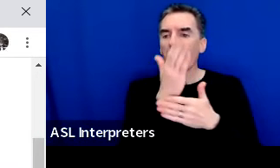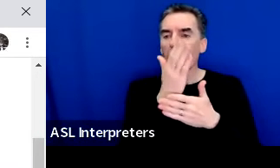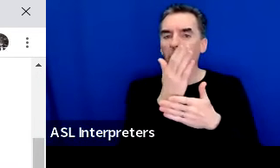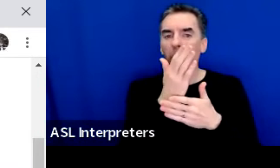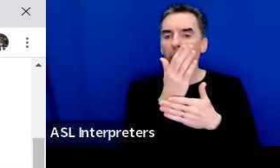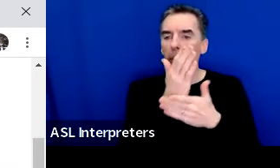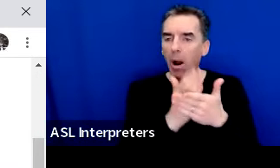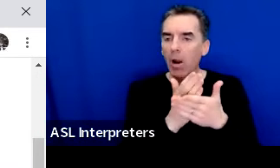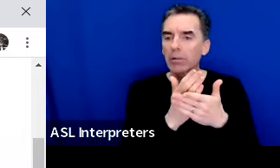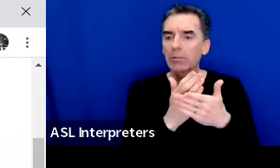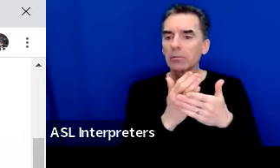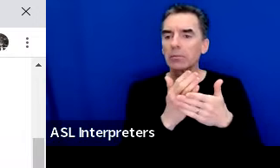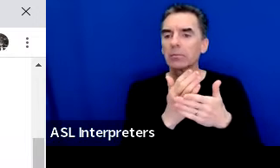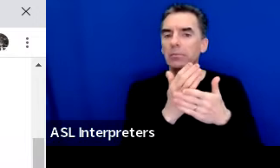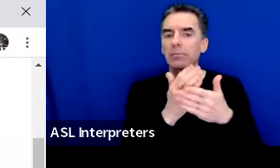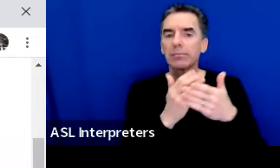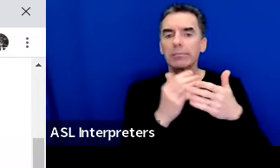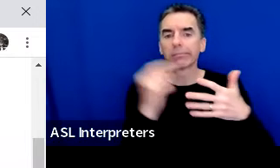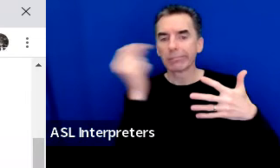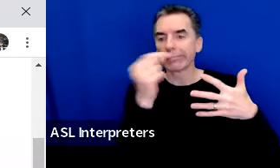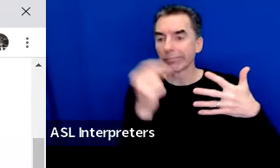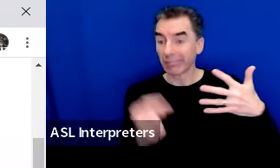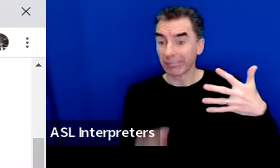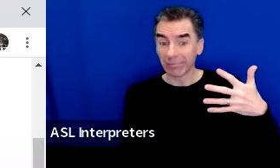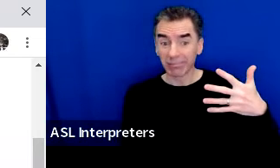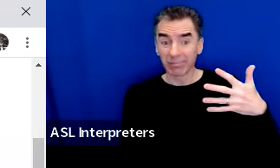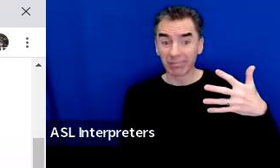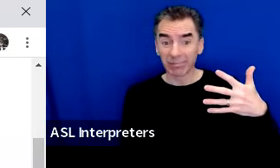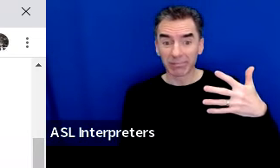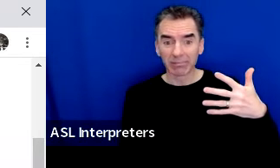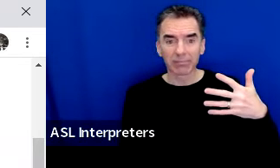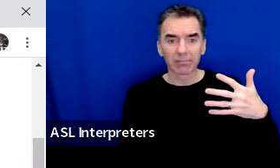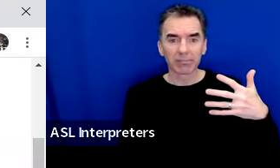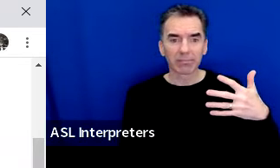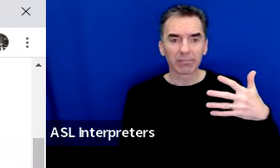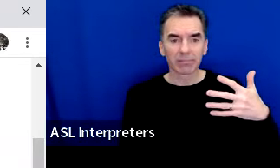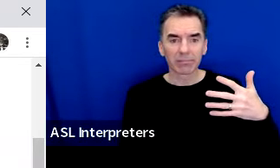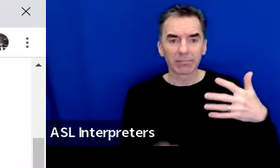As you can see, it says 50% of students entering four year colleges receive a degree within six years.